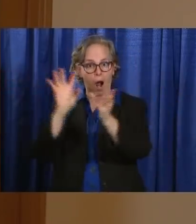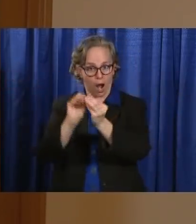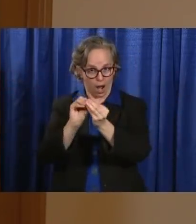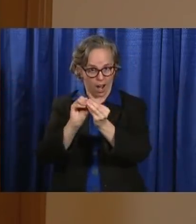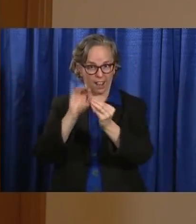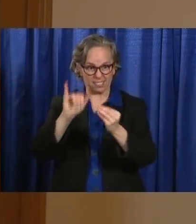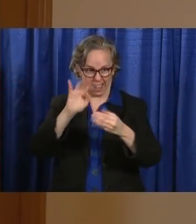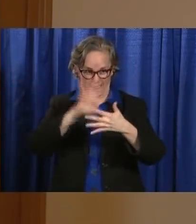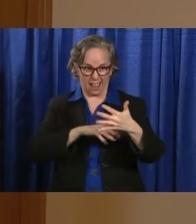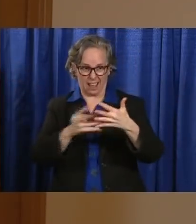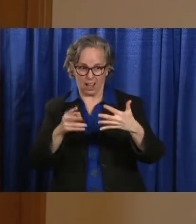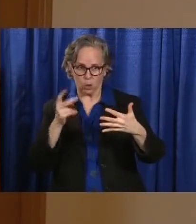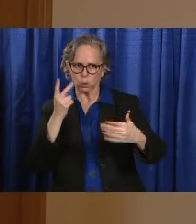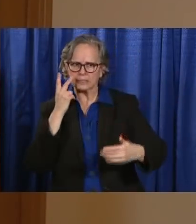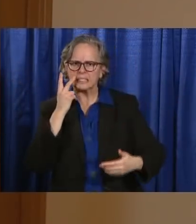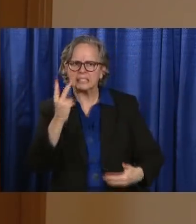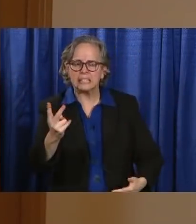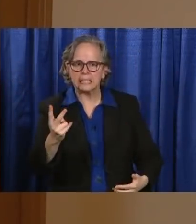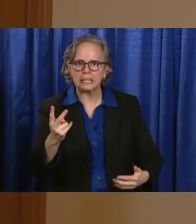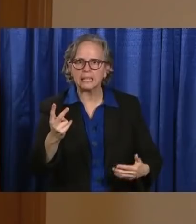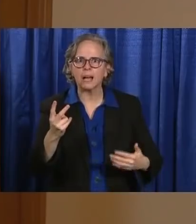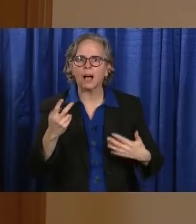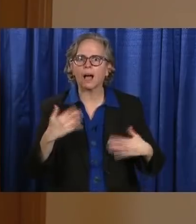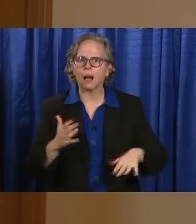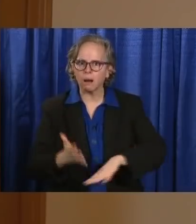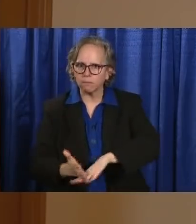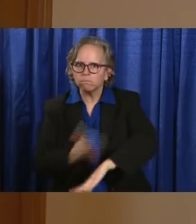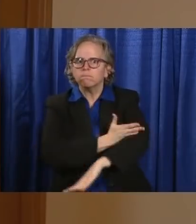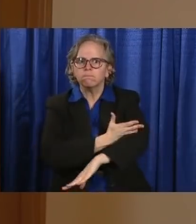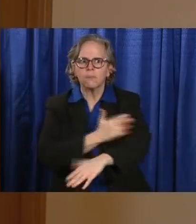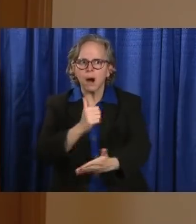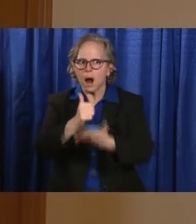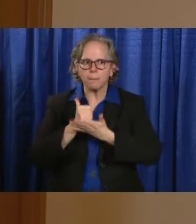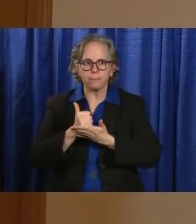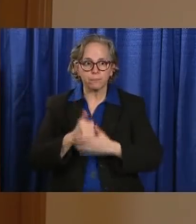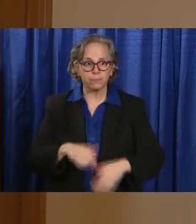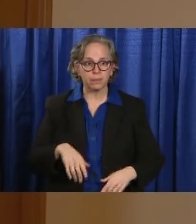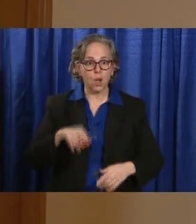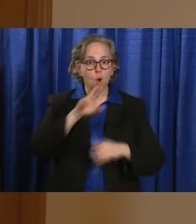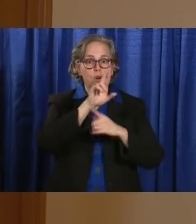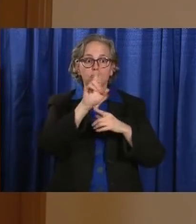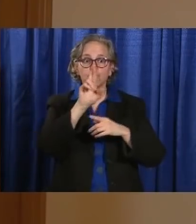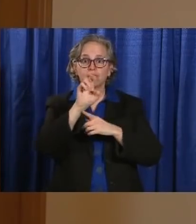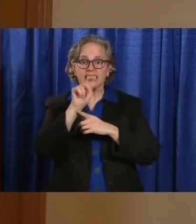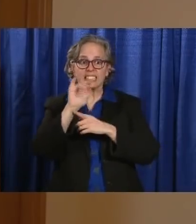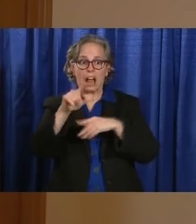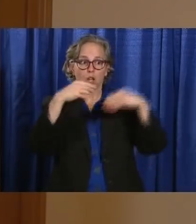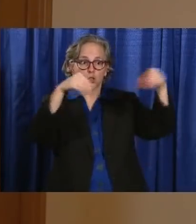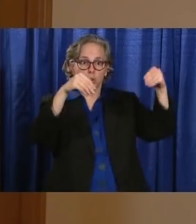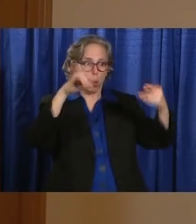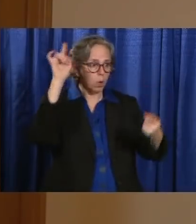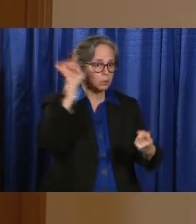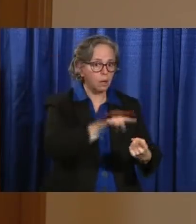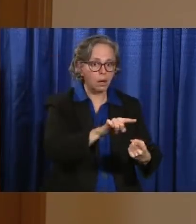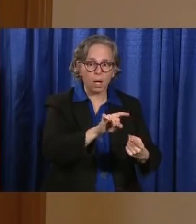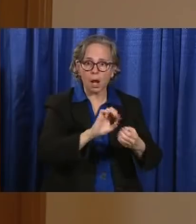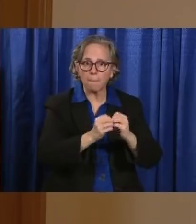INDIVIDUAL, PERSONAL DATA, BUT IT IS AGGREGATE DATA AND USAGE. IT IS FASCINATING.